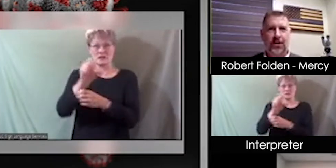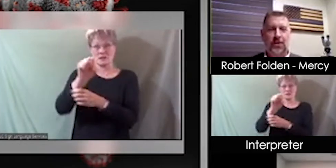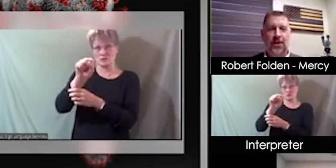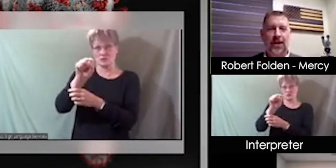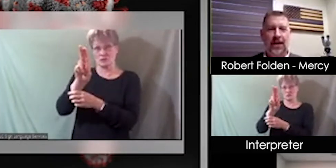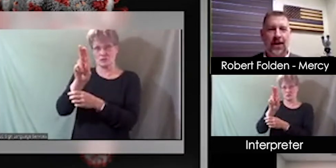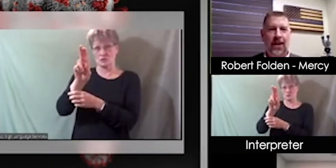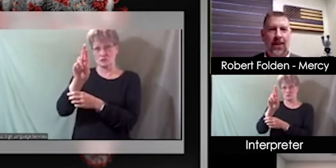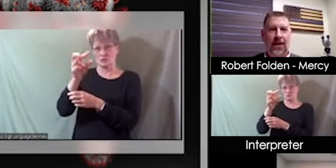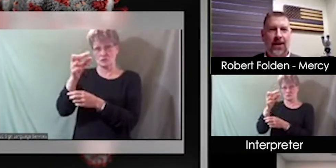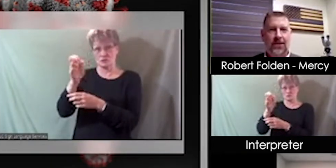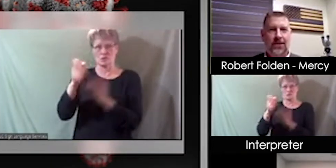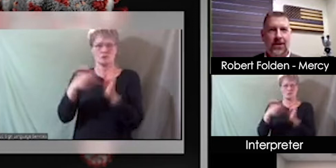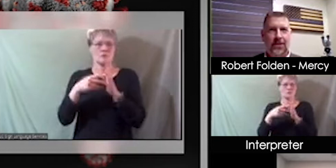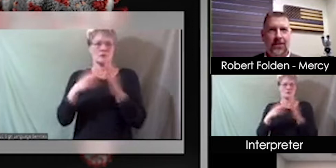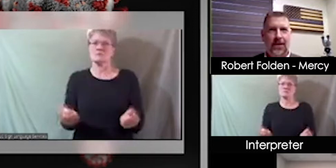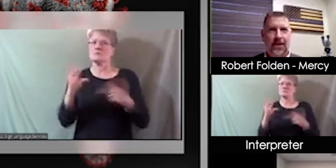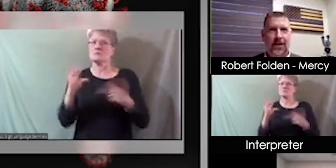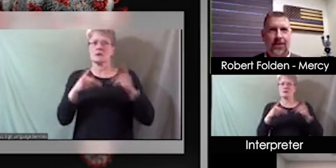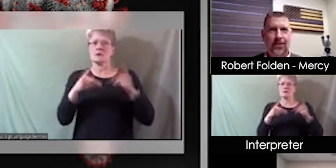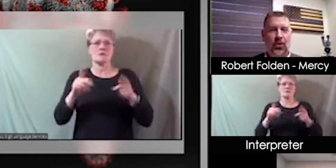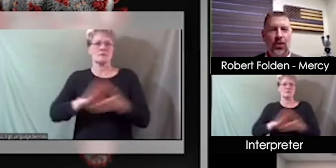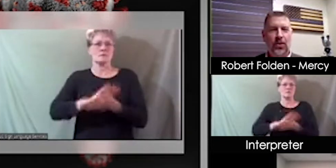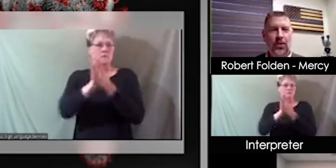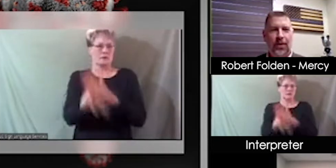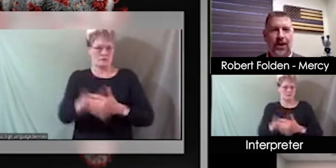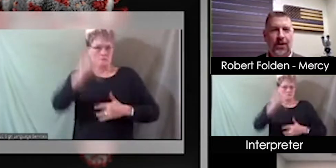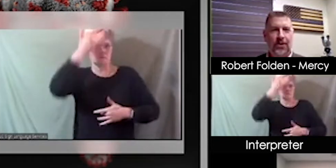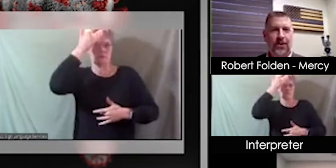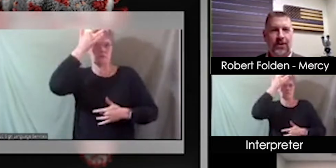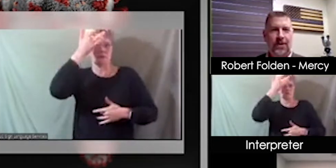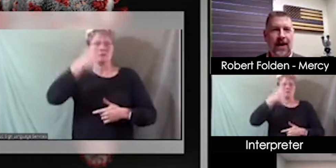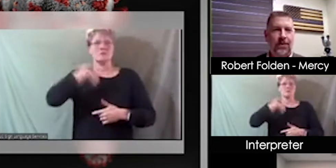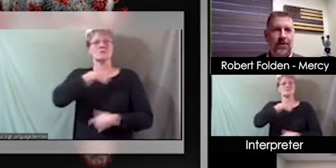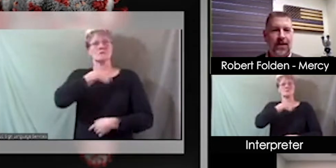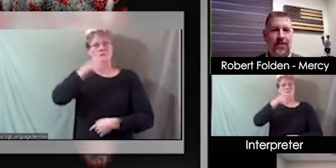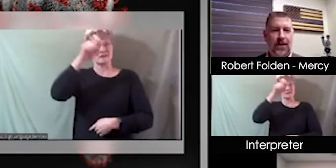want as many less critical patients to be outside of